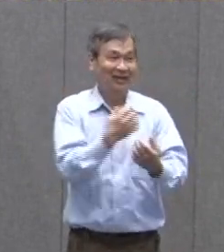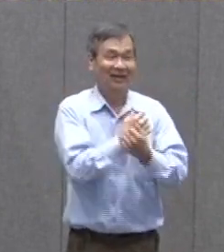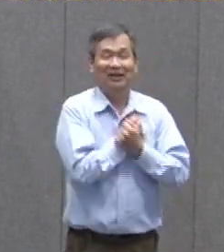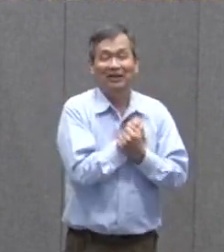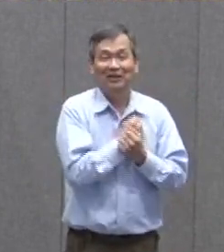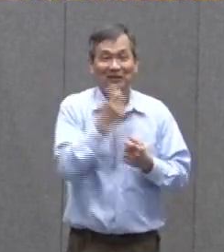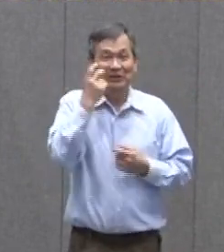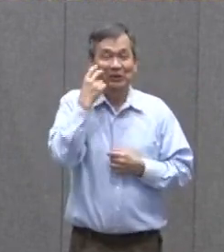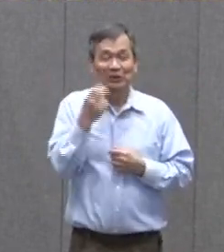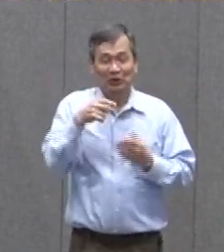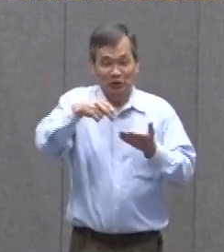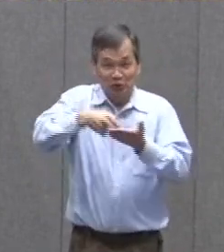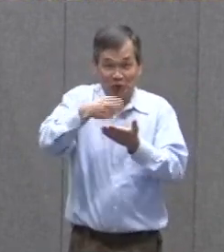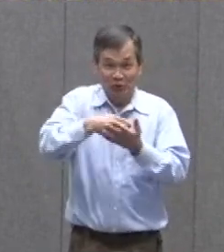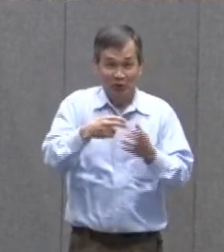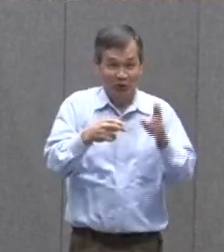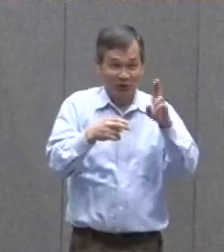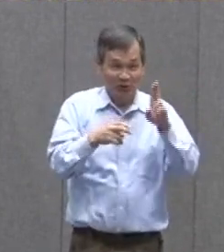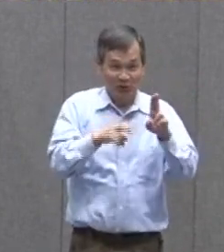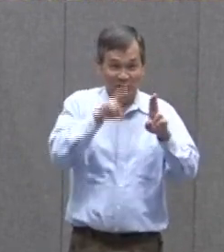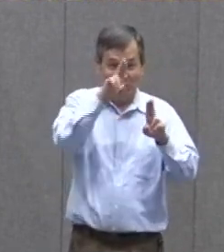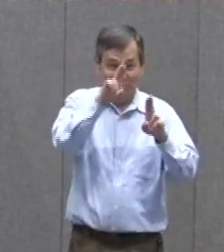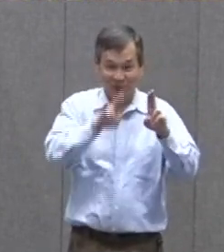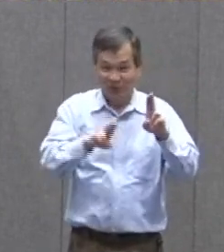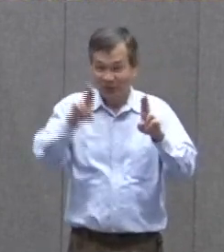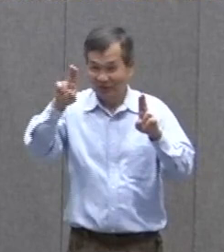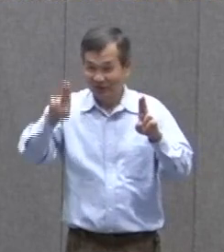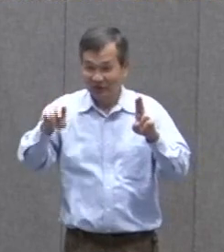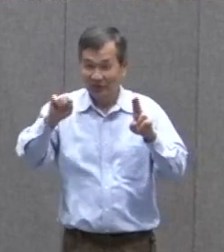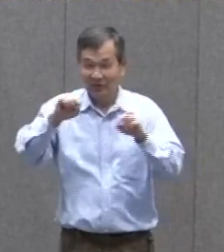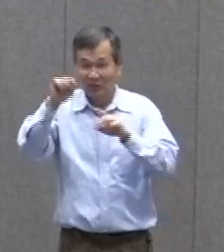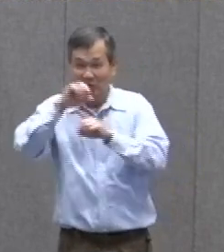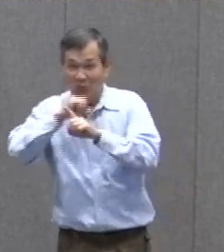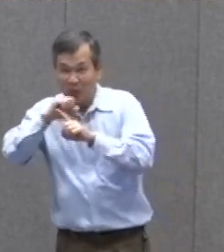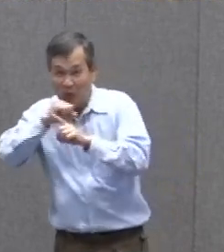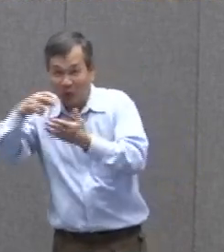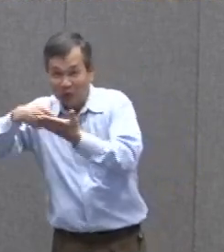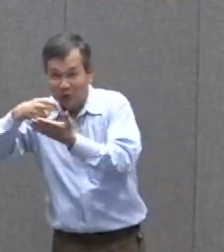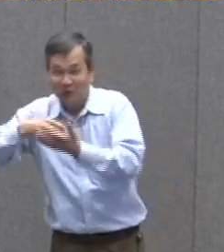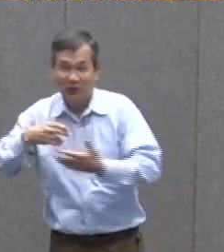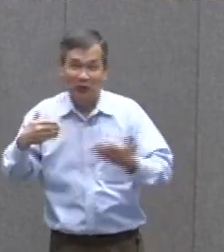that they're all different. Some are old and some are new.